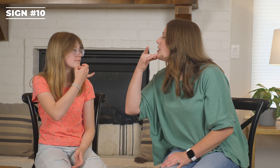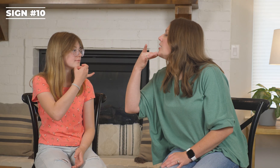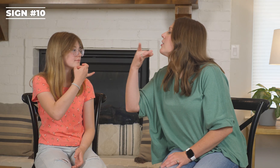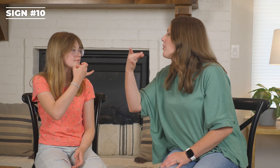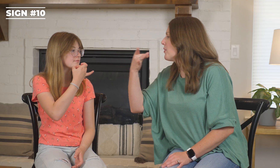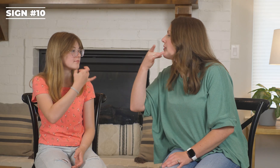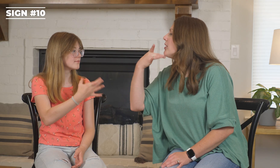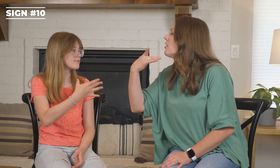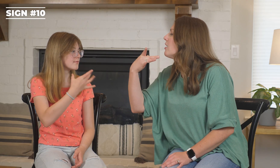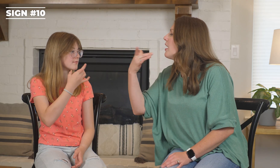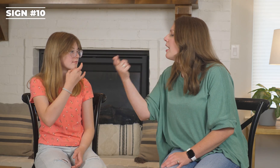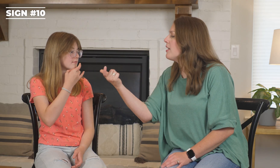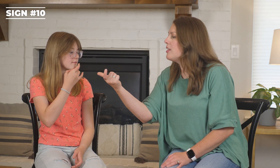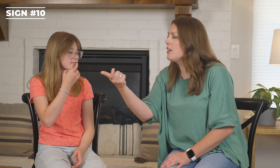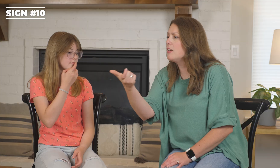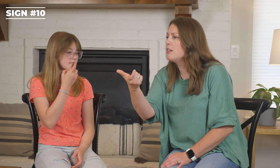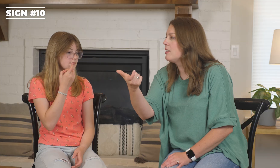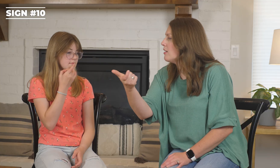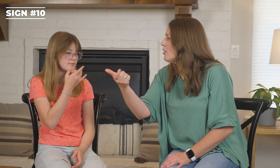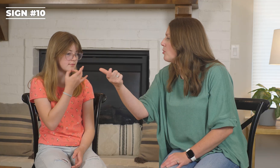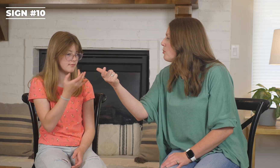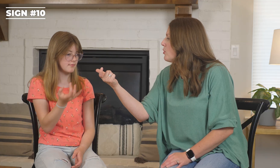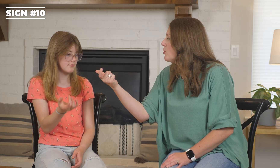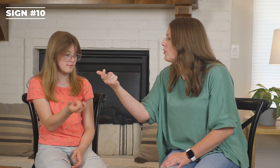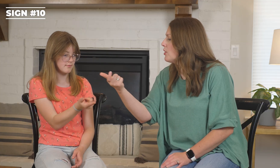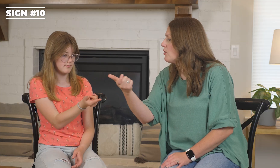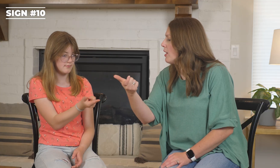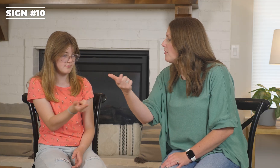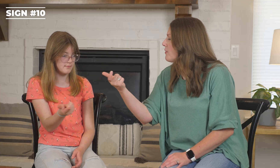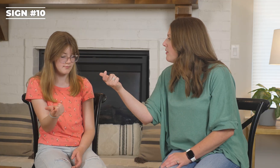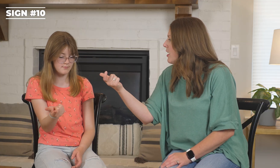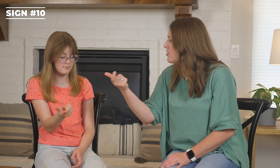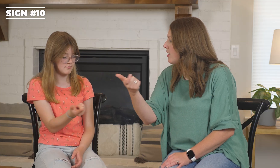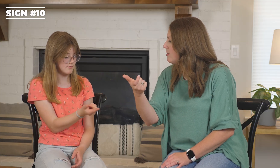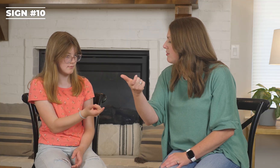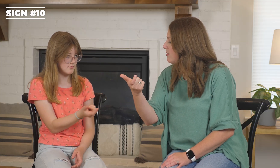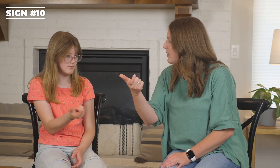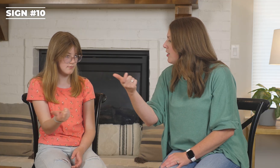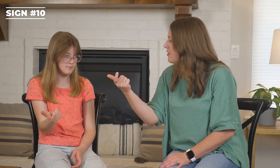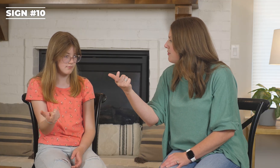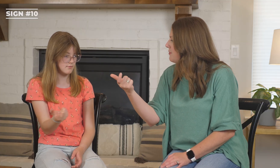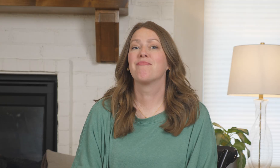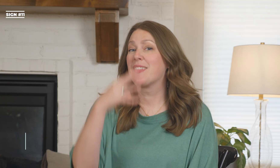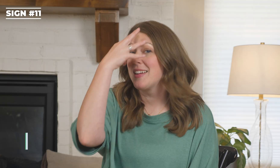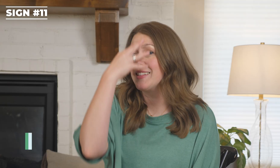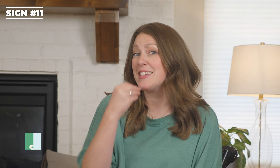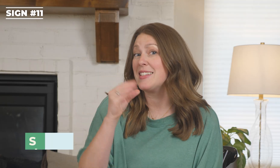There you go. That finger. And then you're moving it around. Flashlight.